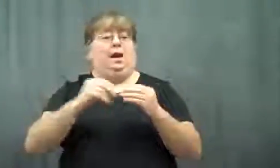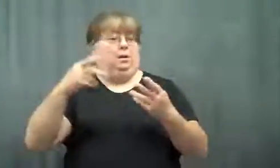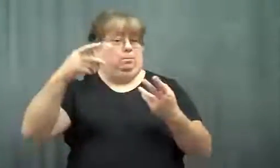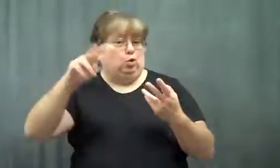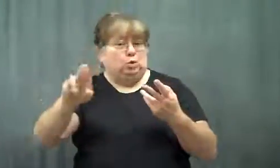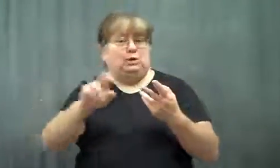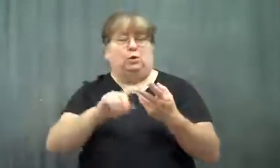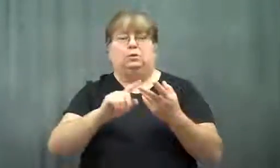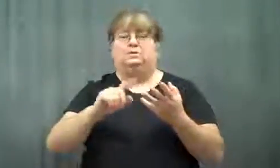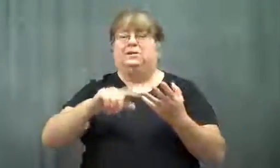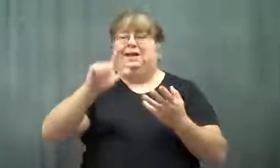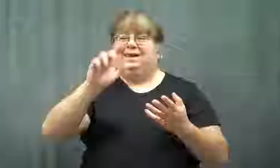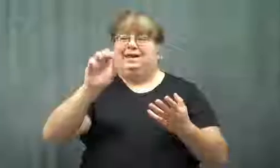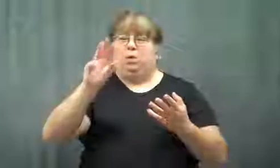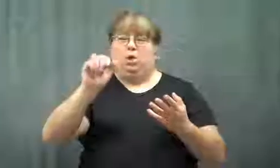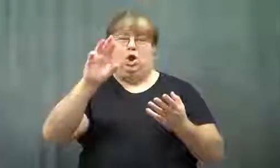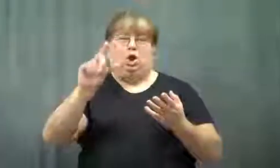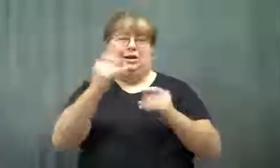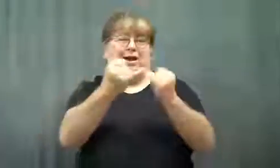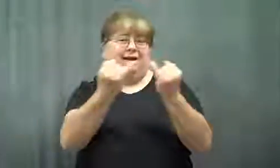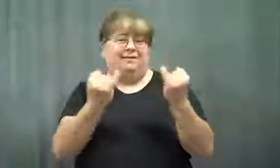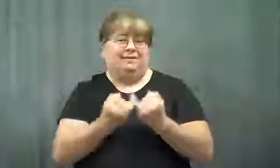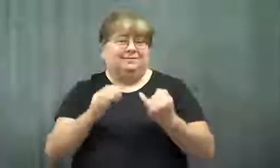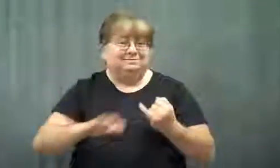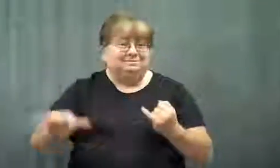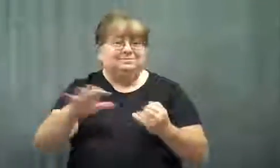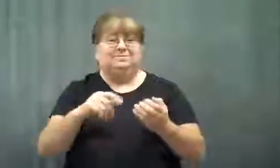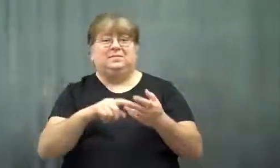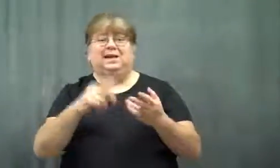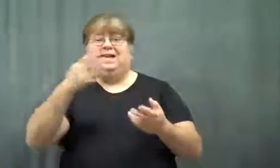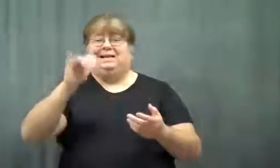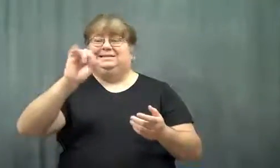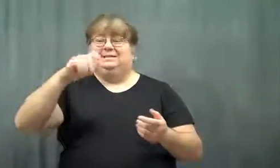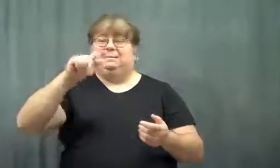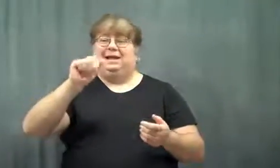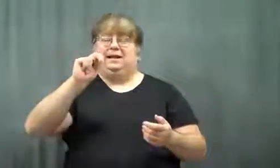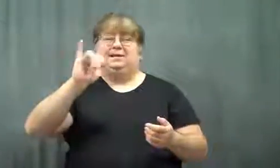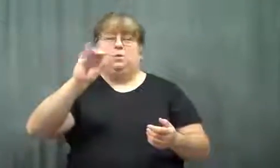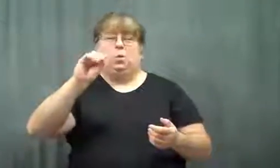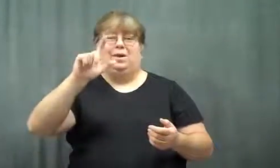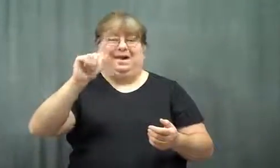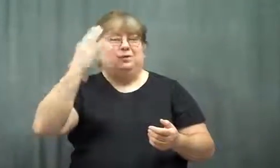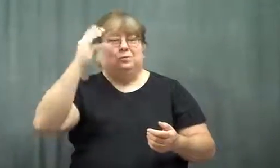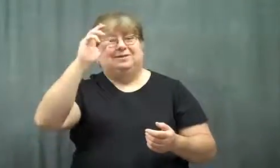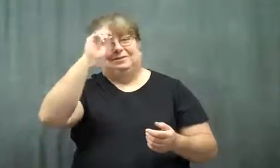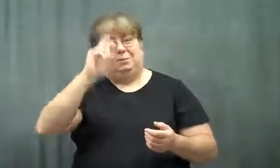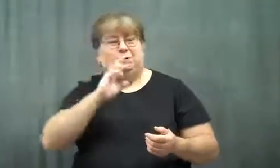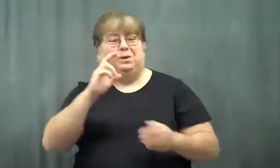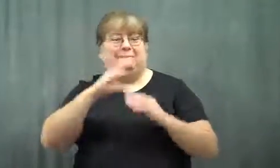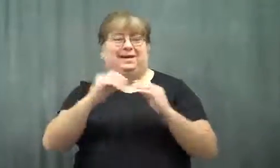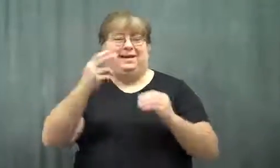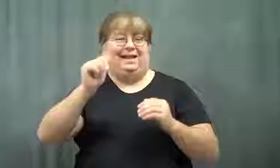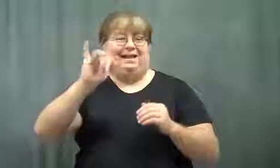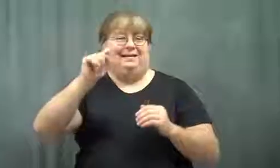Puerto Rico, the Leeward Islands, Hispaniola (where the Dominican Republic and Haiti is)